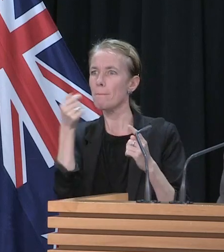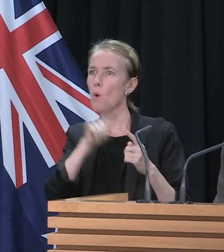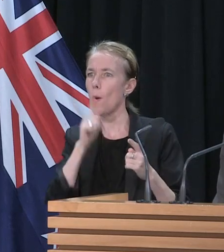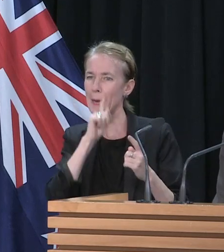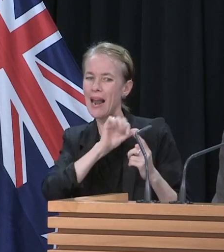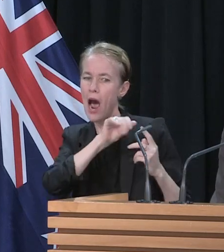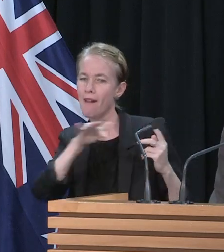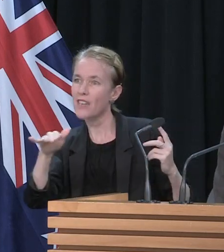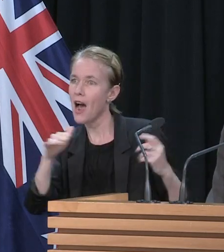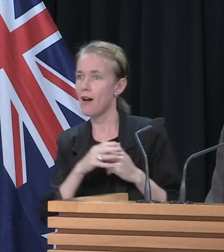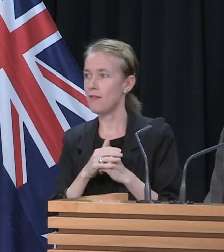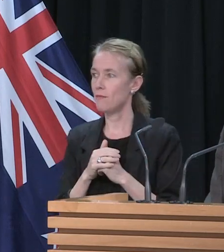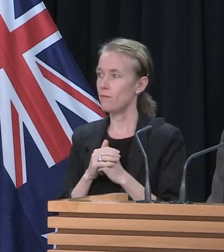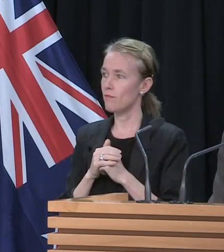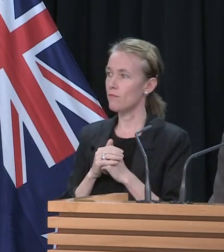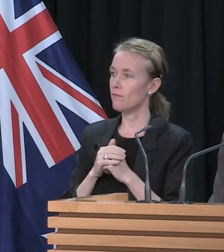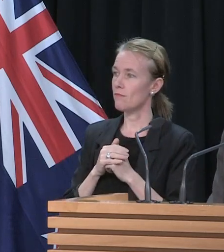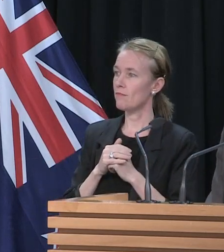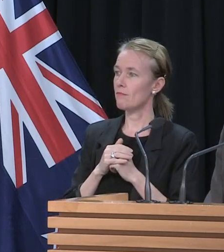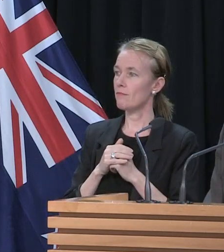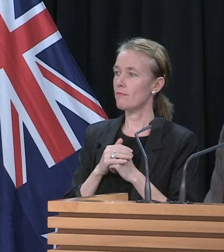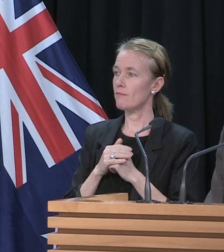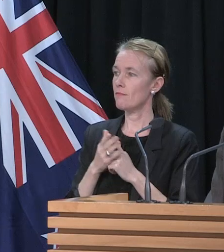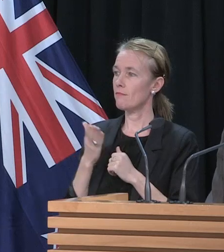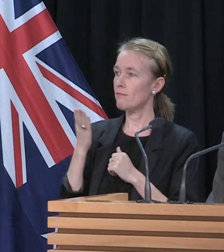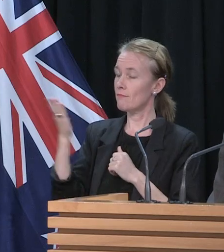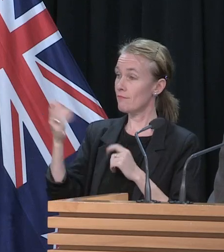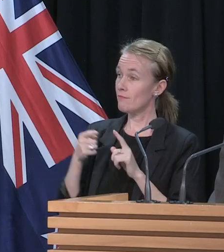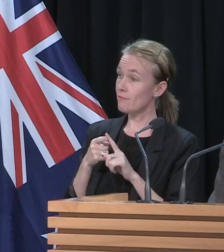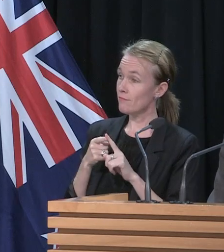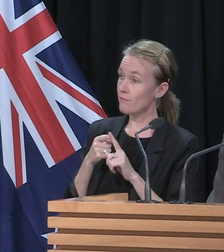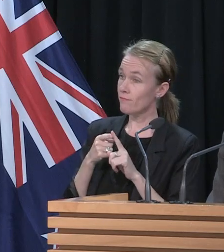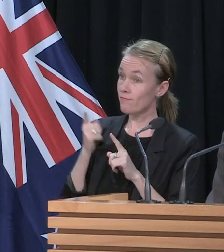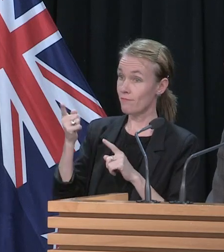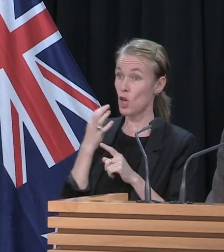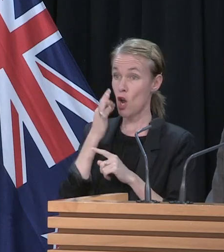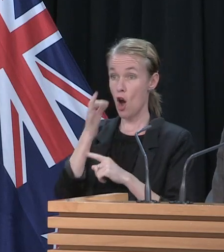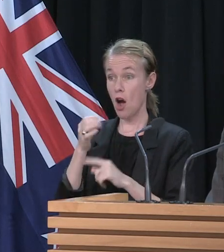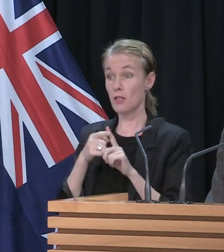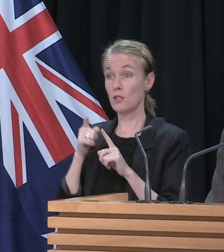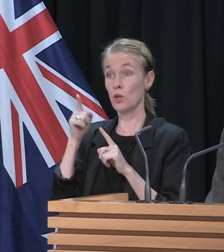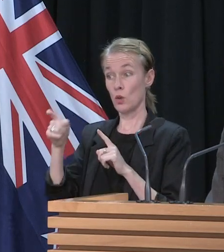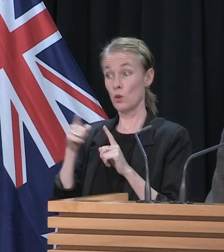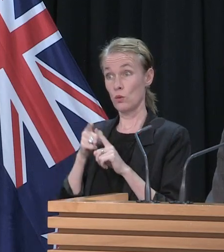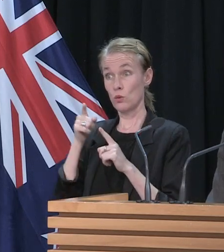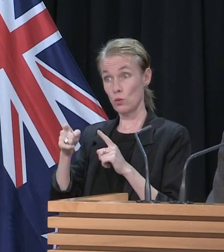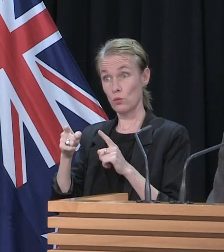have anything to ad, Minister. I think you summarised it